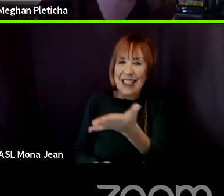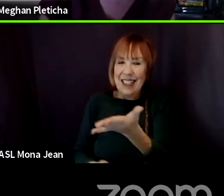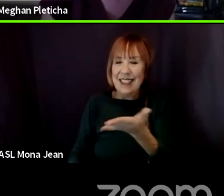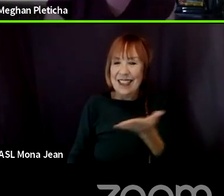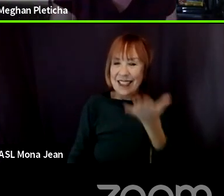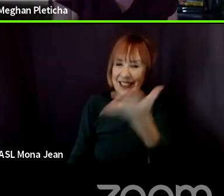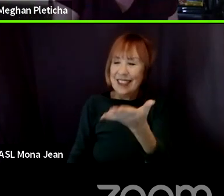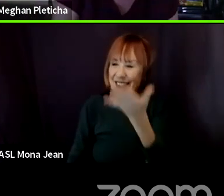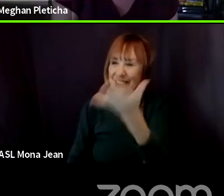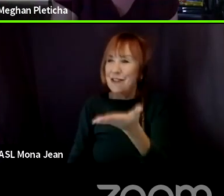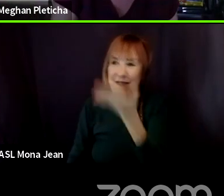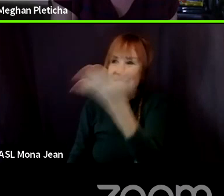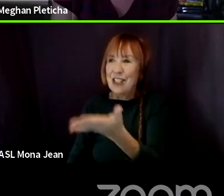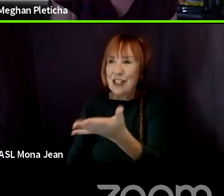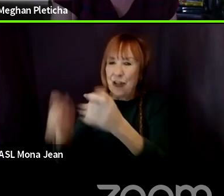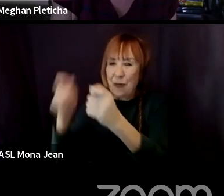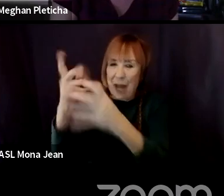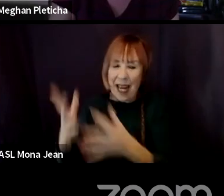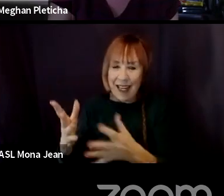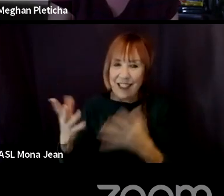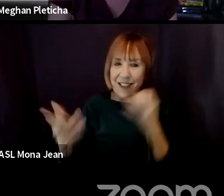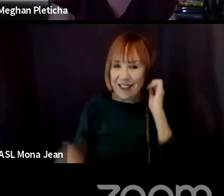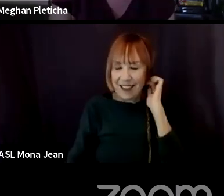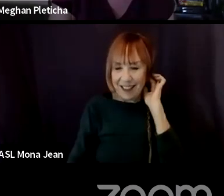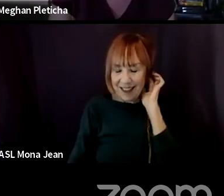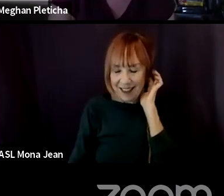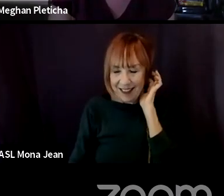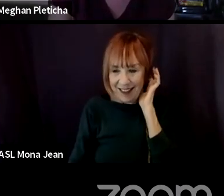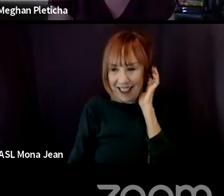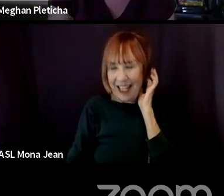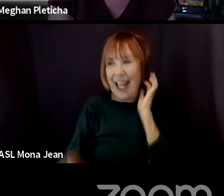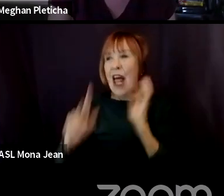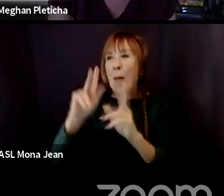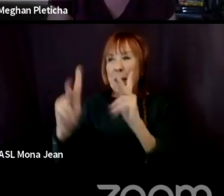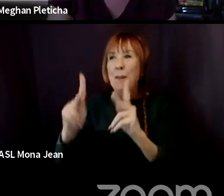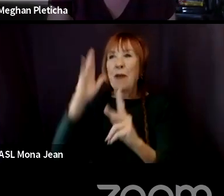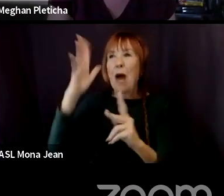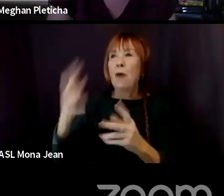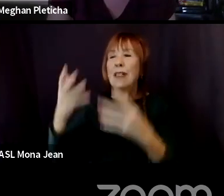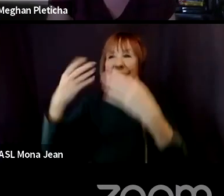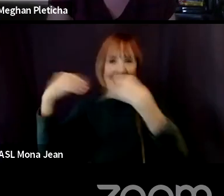your manager or your agent, the people that are gonna have to go out try and sell this, I know that they're probably